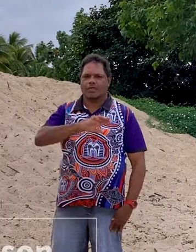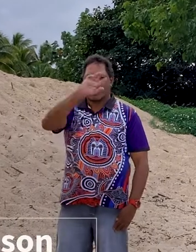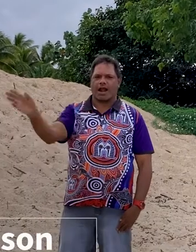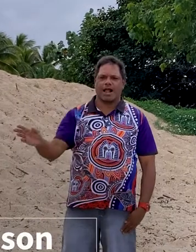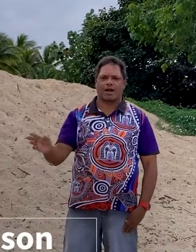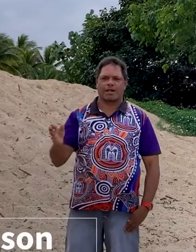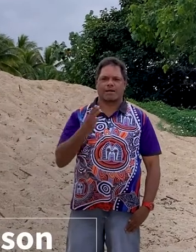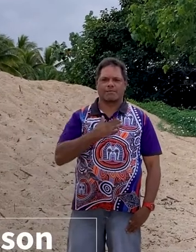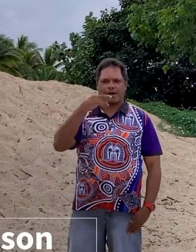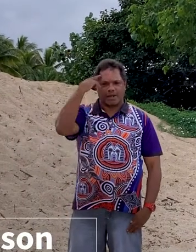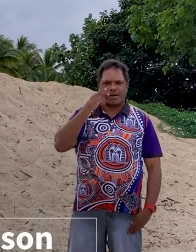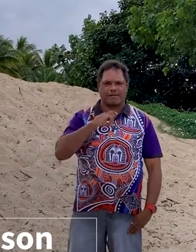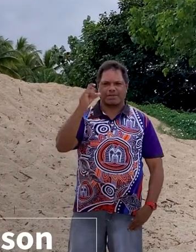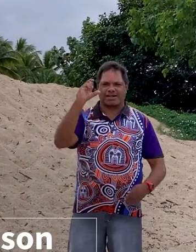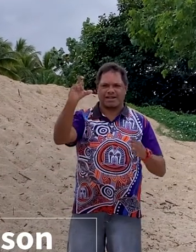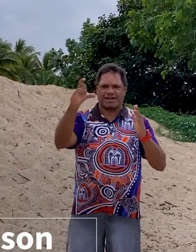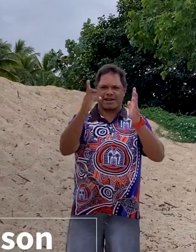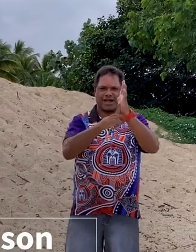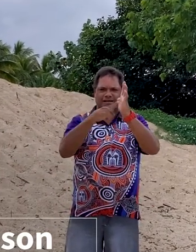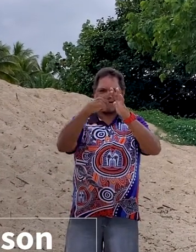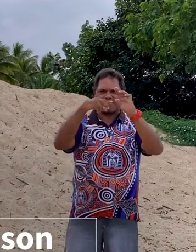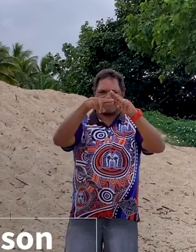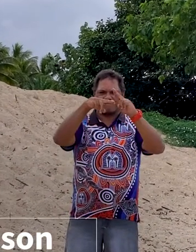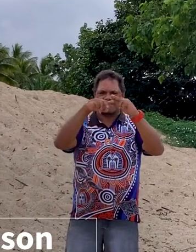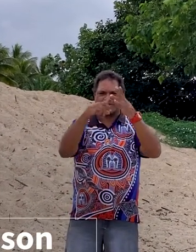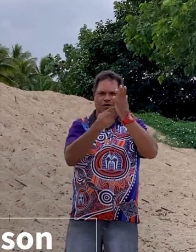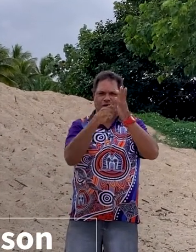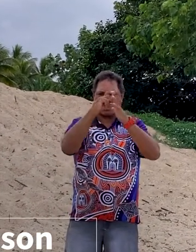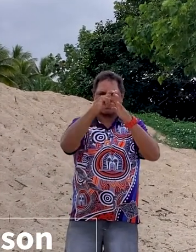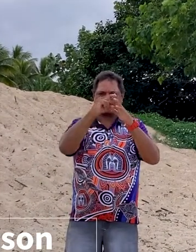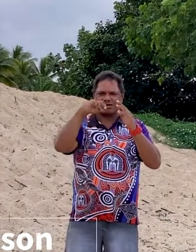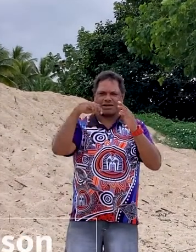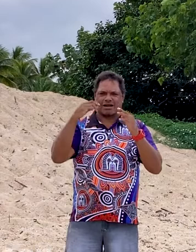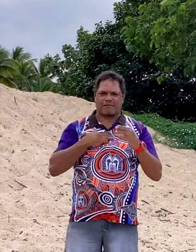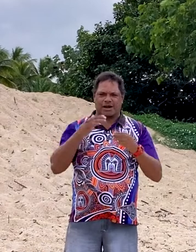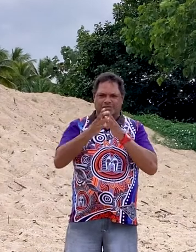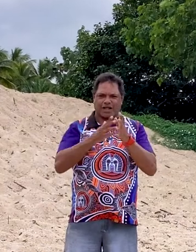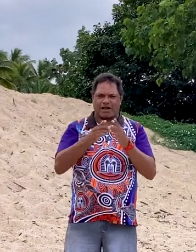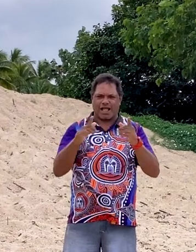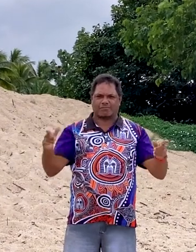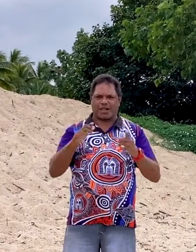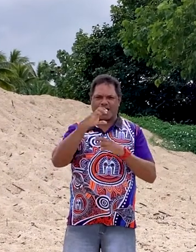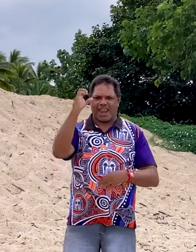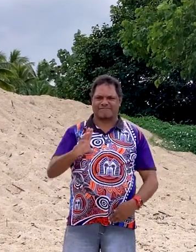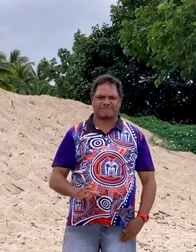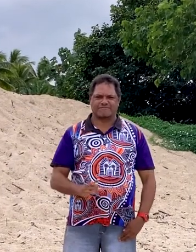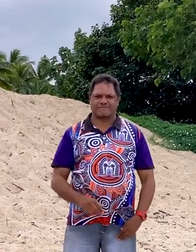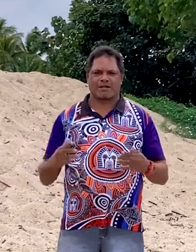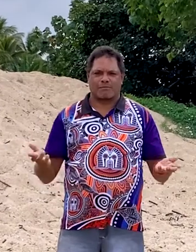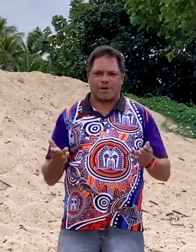Hello! My name is Clifford